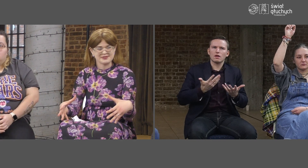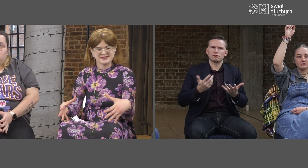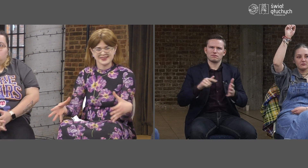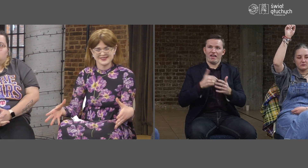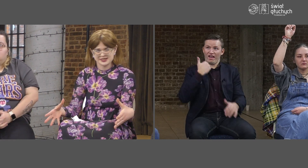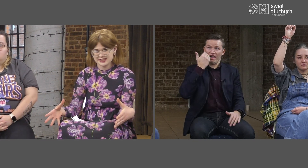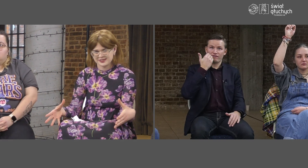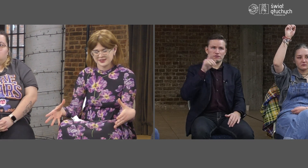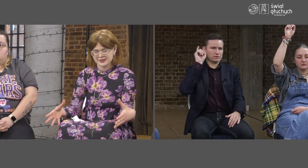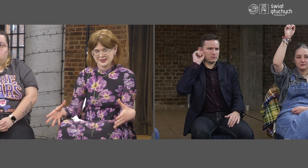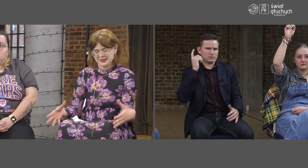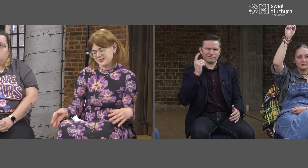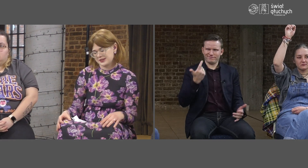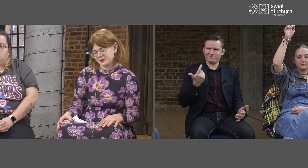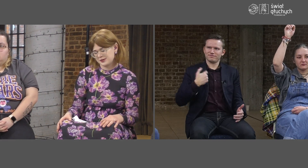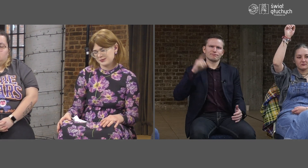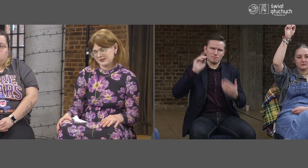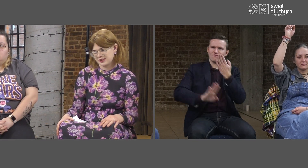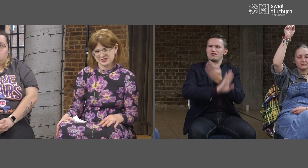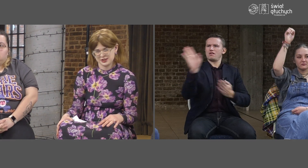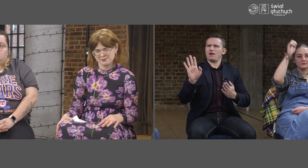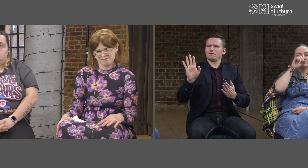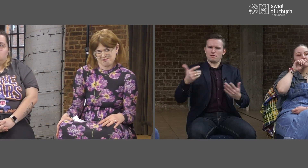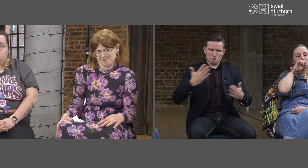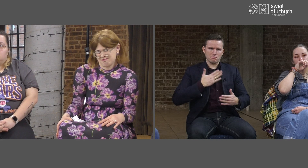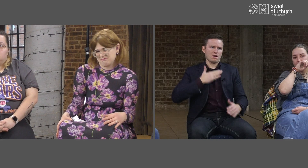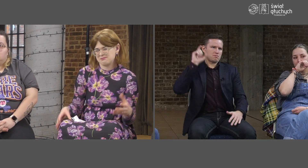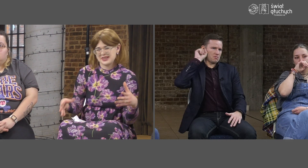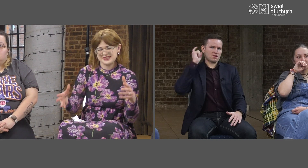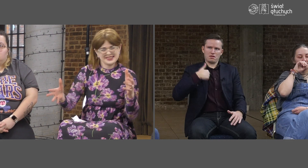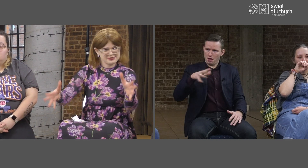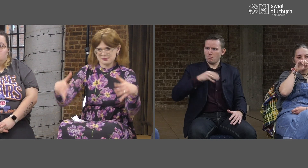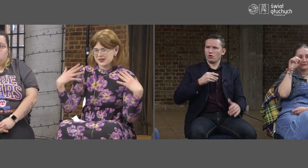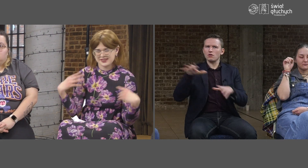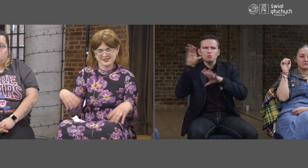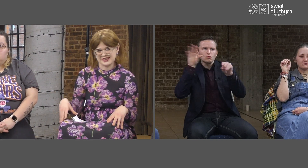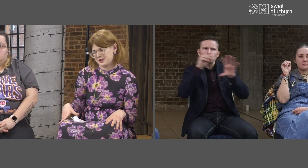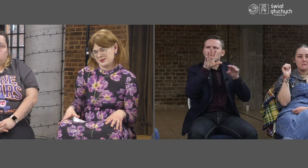I have this opportunity. That’s when I realized that I’m going to show it.